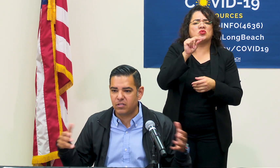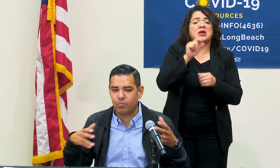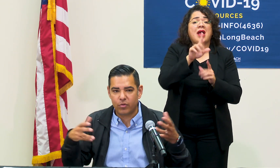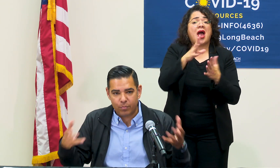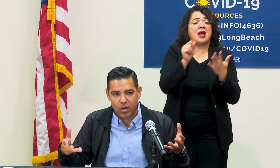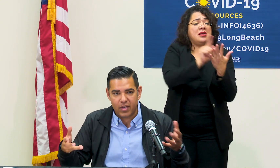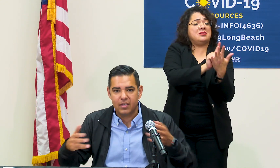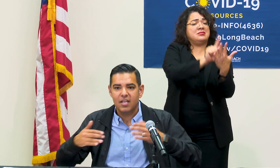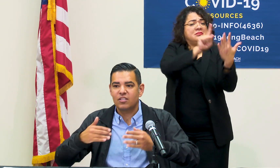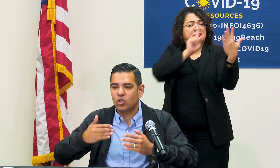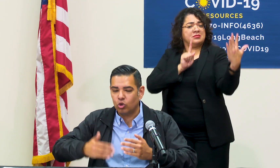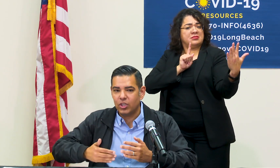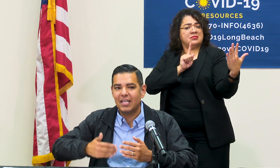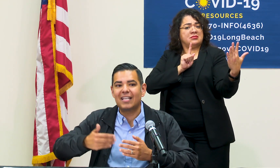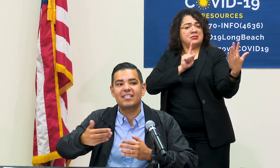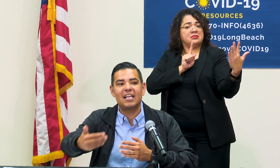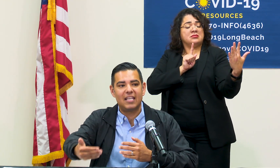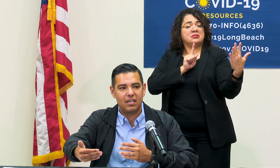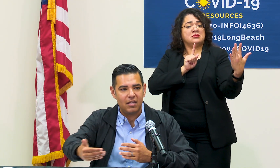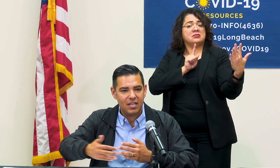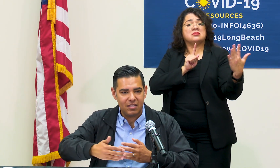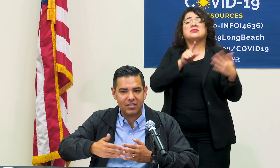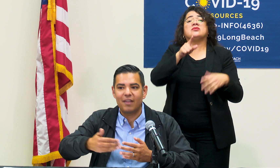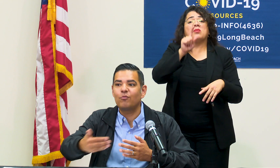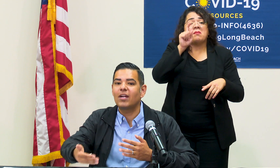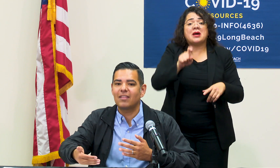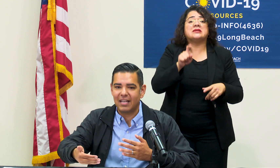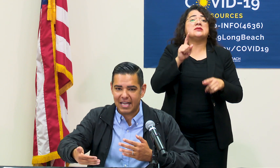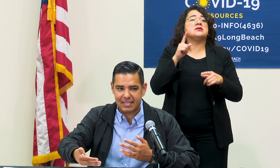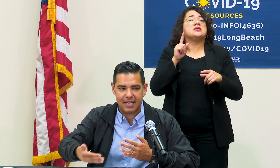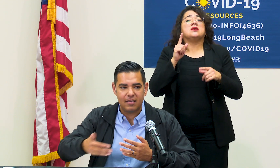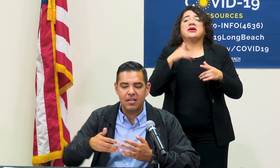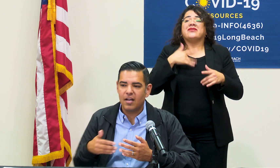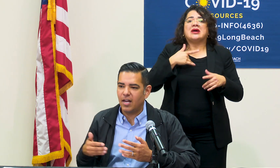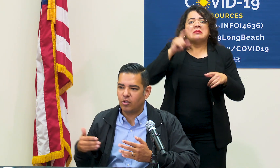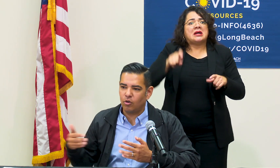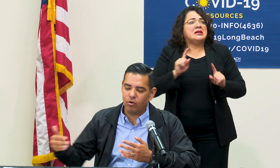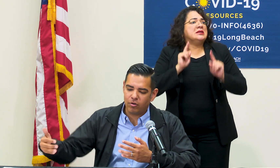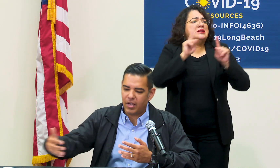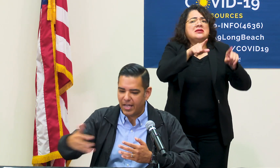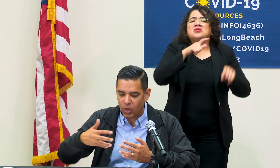is it for cheap wedding she no tiene que salir estar fuera de la casa come in